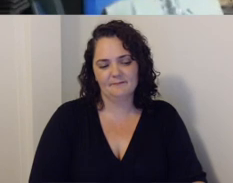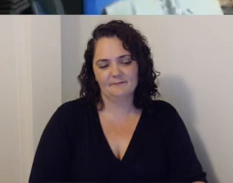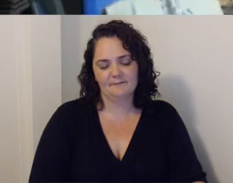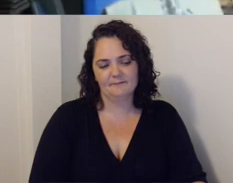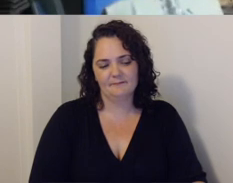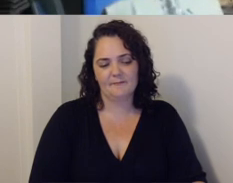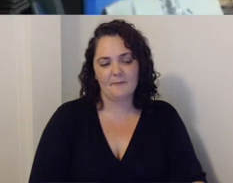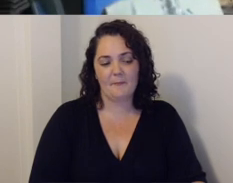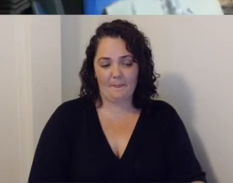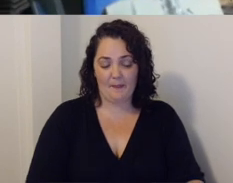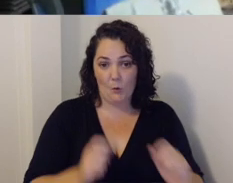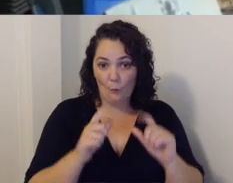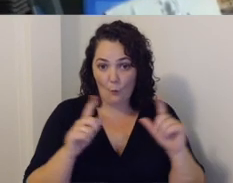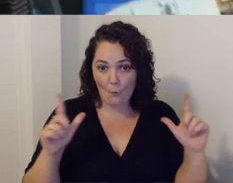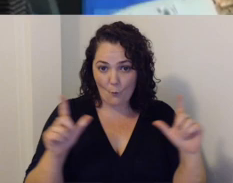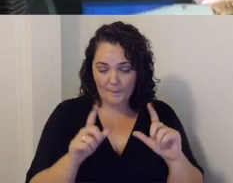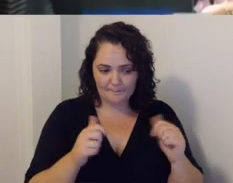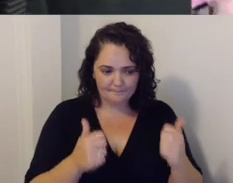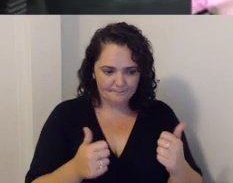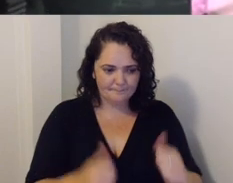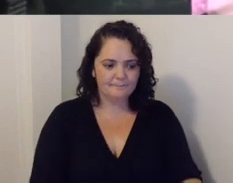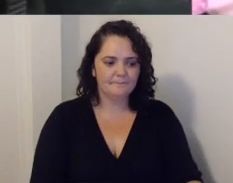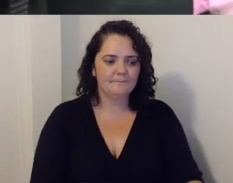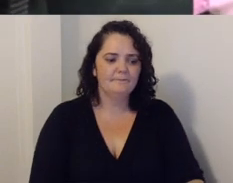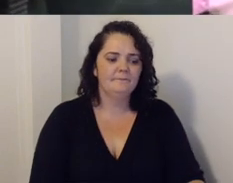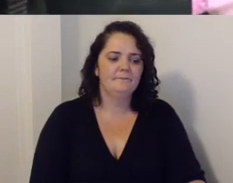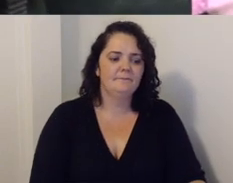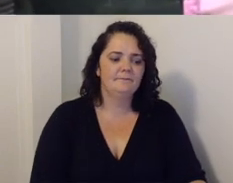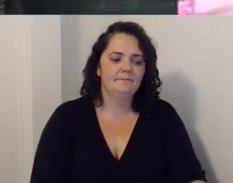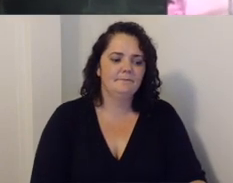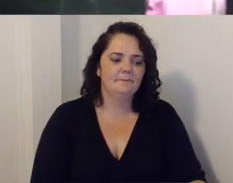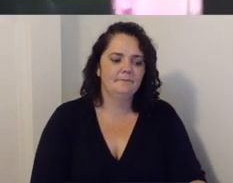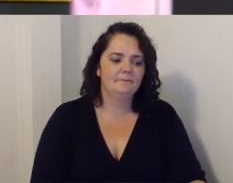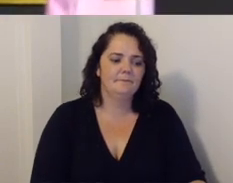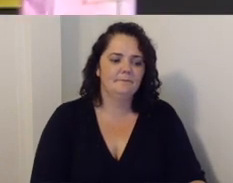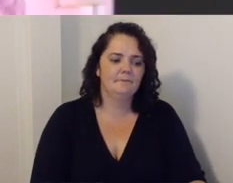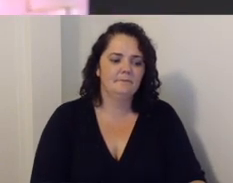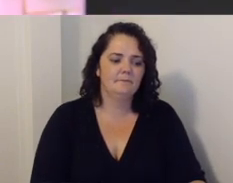to zoom right in in focus and let's do it, let's actually get y'all if possible even a little bit